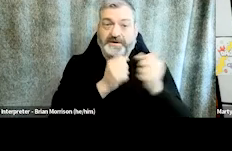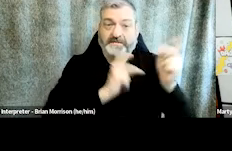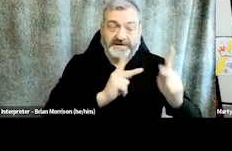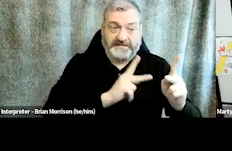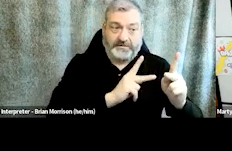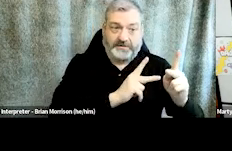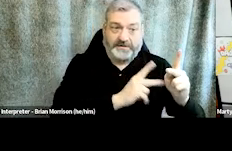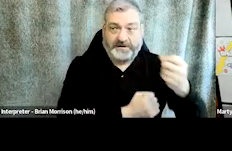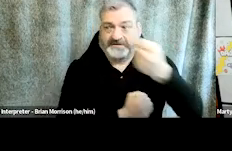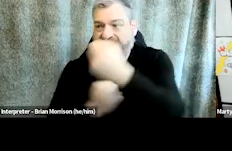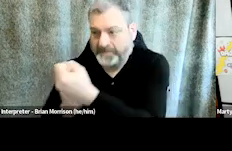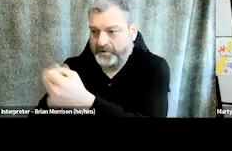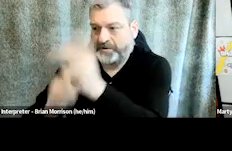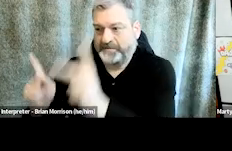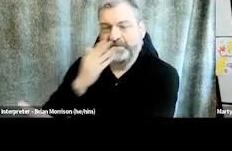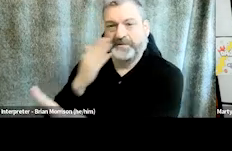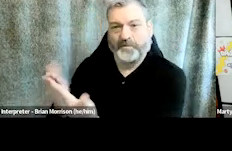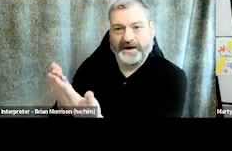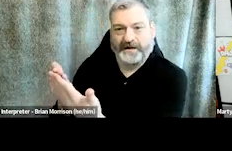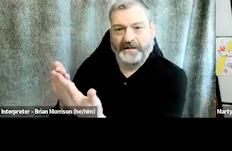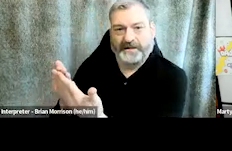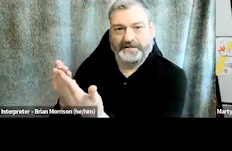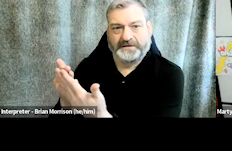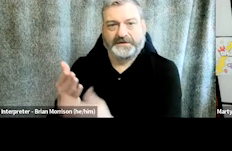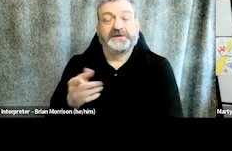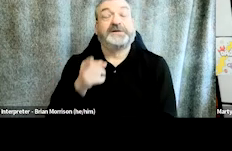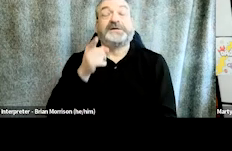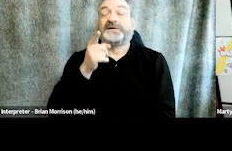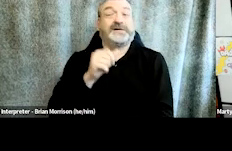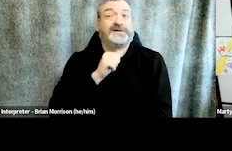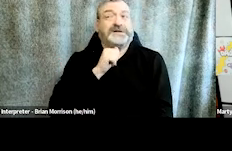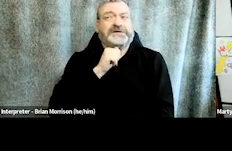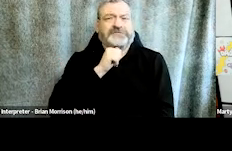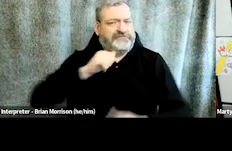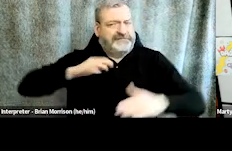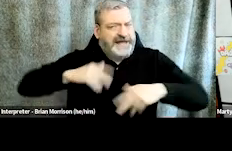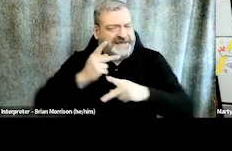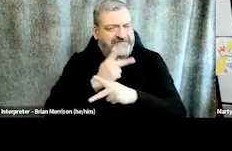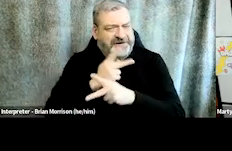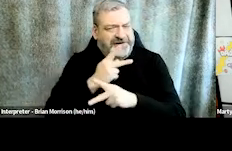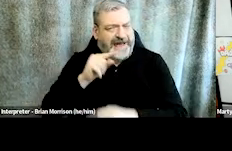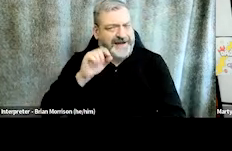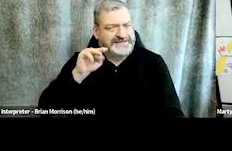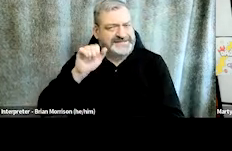And if you haven't figured it out yet, at Tamen, we're very human centered. We think about people first.